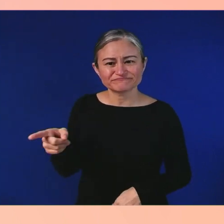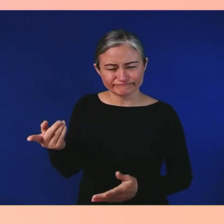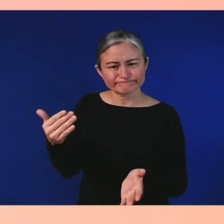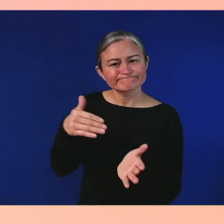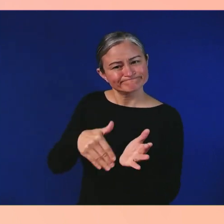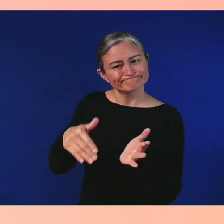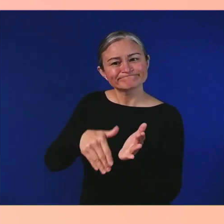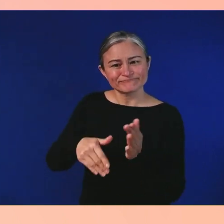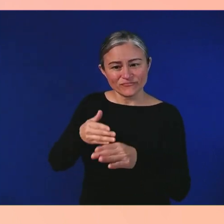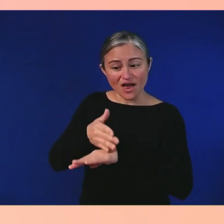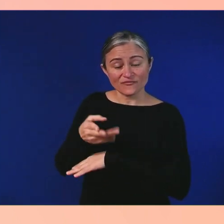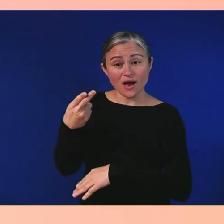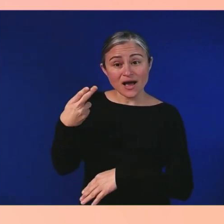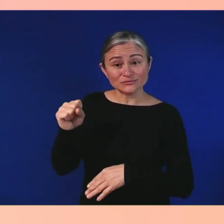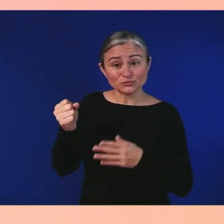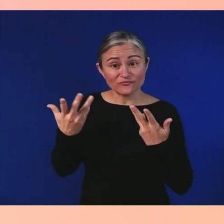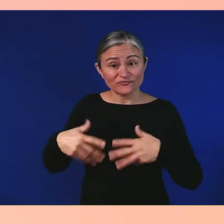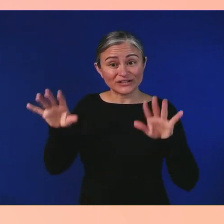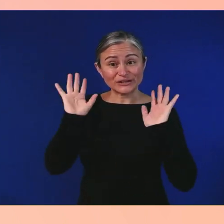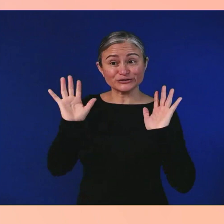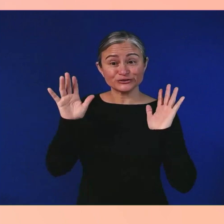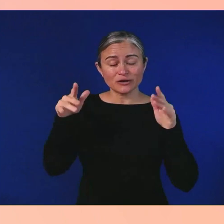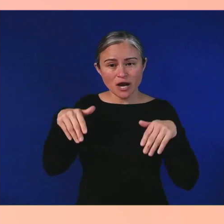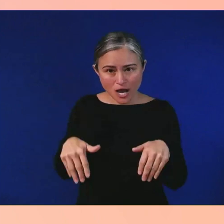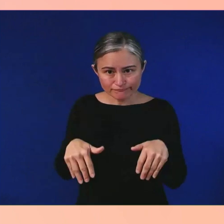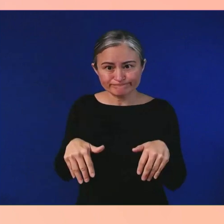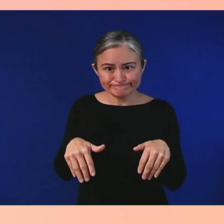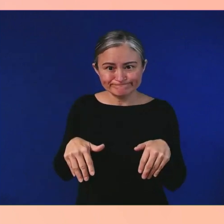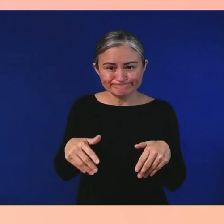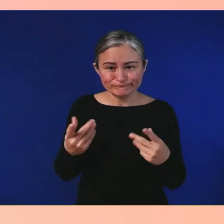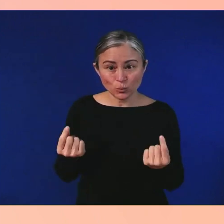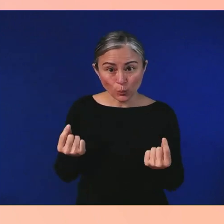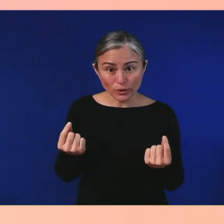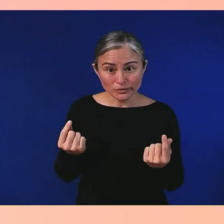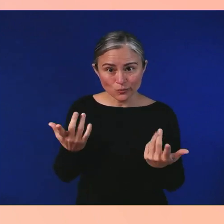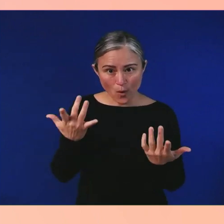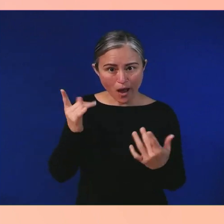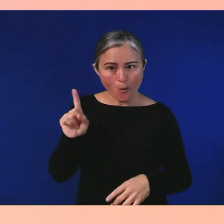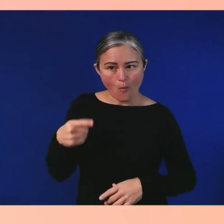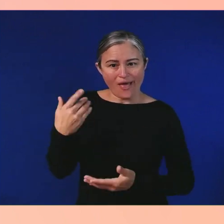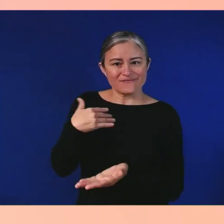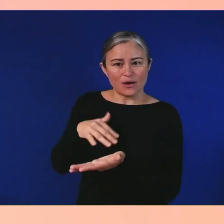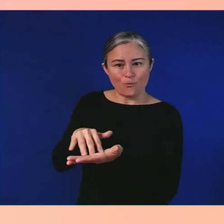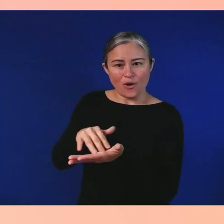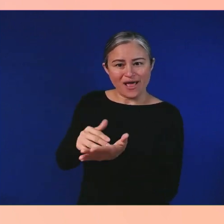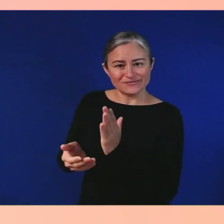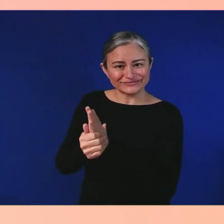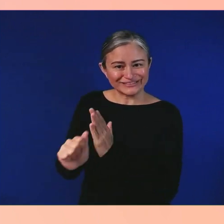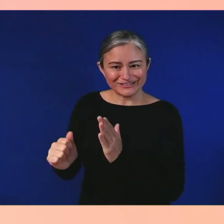that's completely oblivious to braille. From that, when we saw the digital divide, we were able to come up with